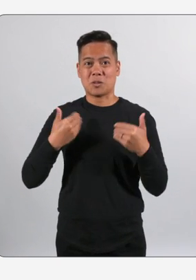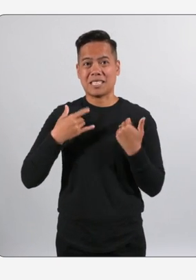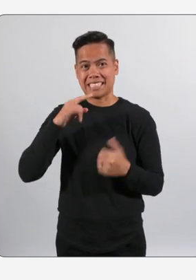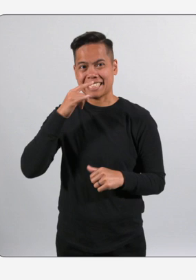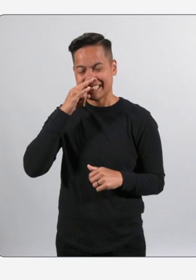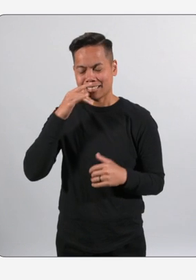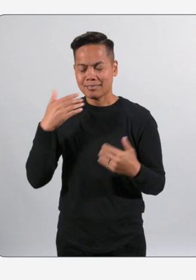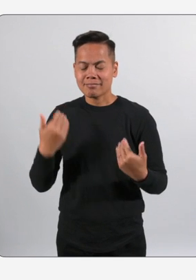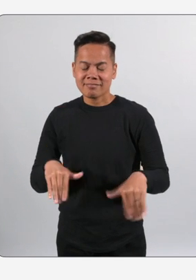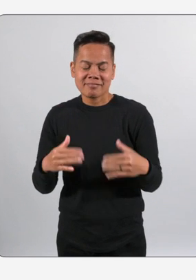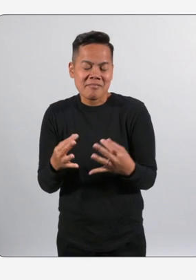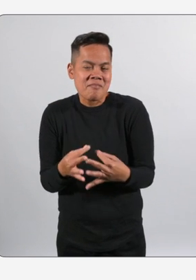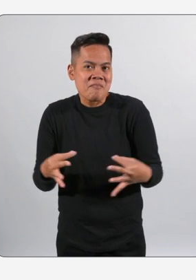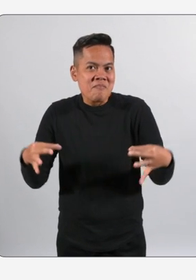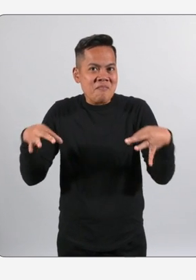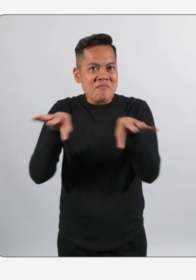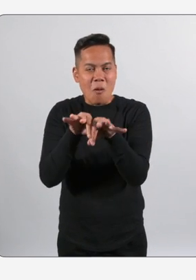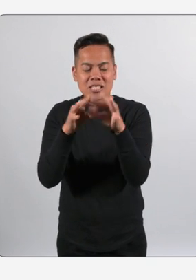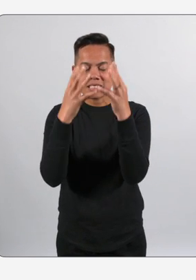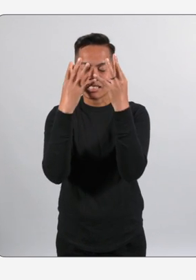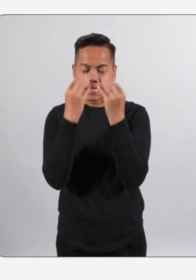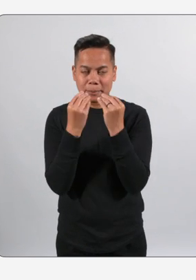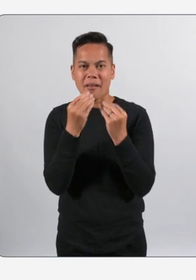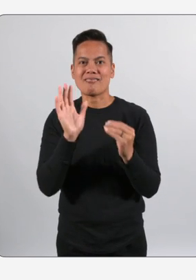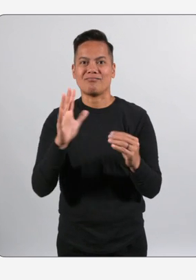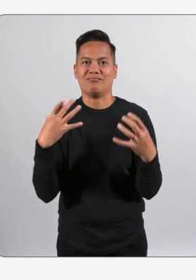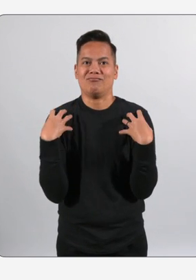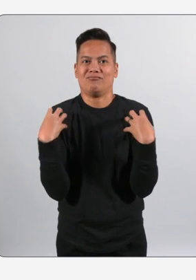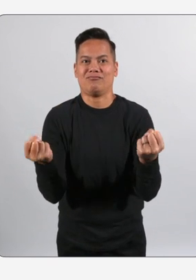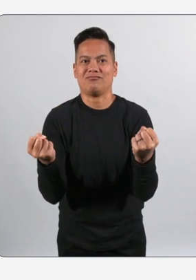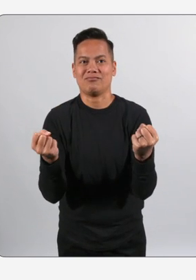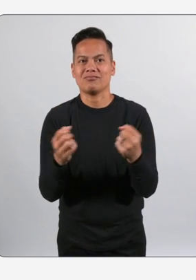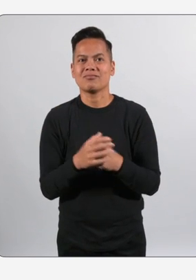essential sleep is to our well being. Trang embraced this opportunity